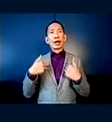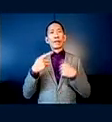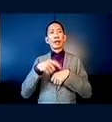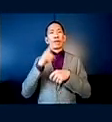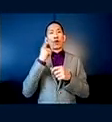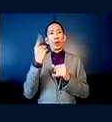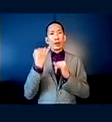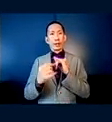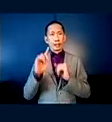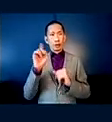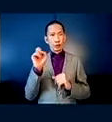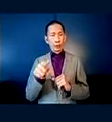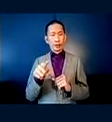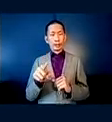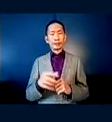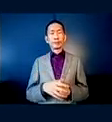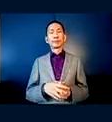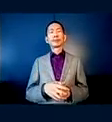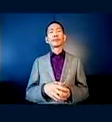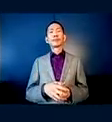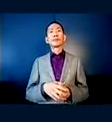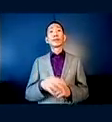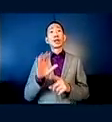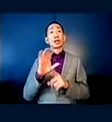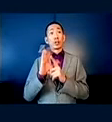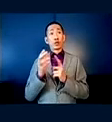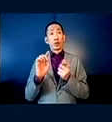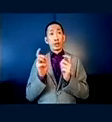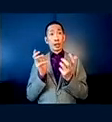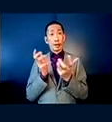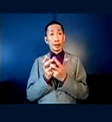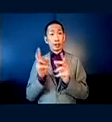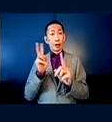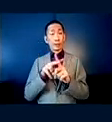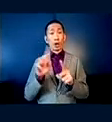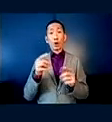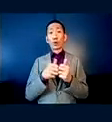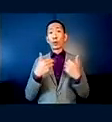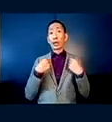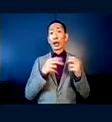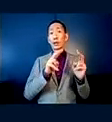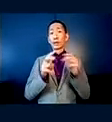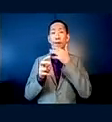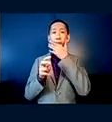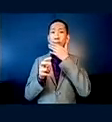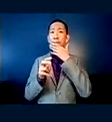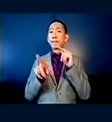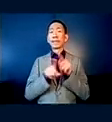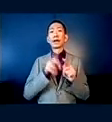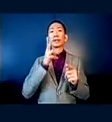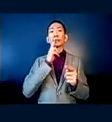WE ONLY HAVE TIME FOR ONE MORE QUESTION. THE LAST QUESTION IS THIS CULTURAL ADAPTATION APPLY ONLY